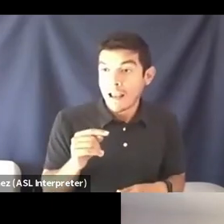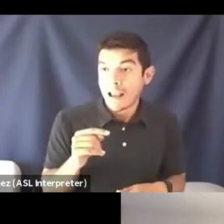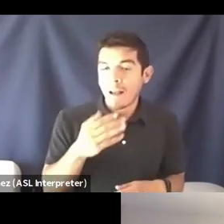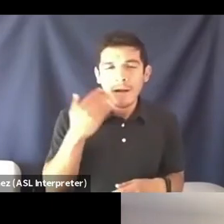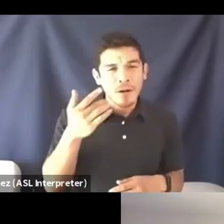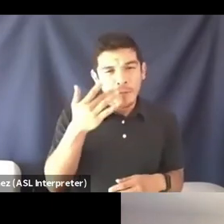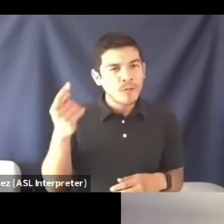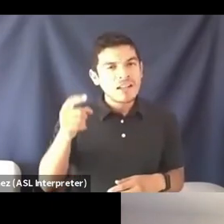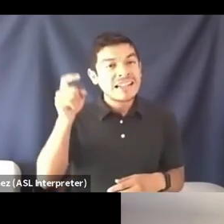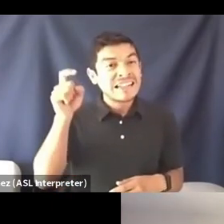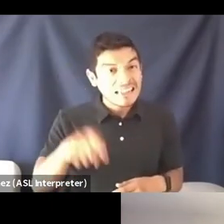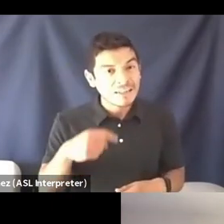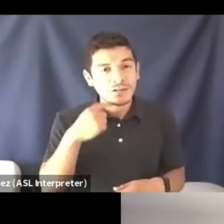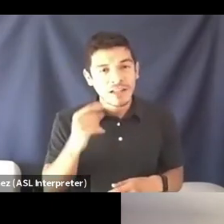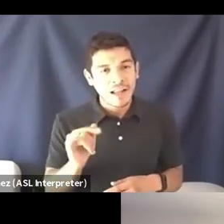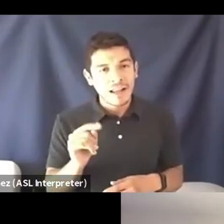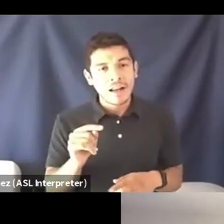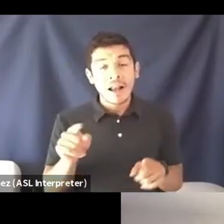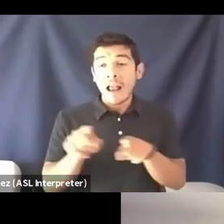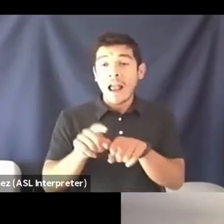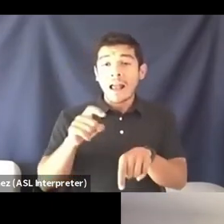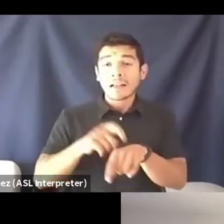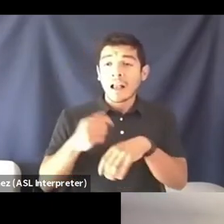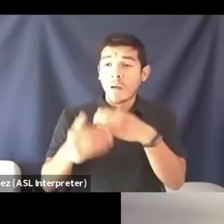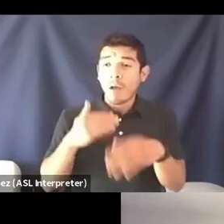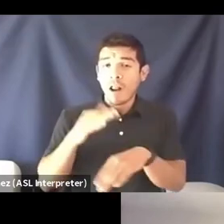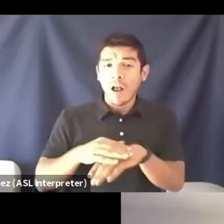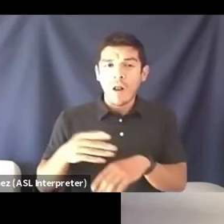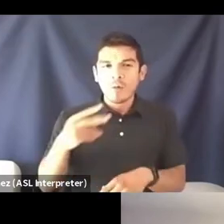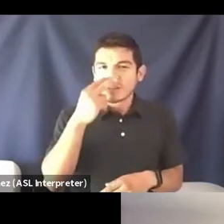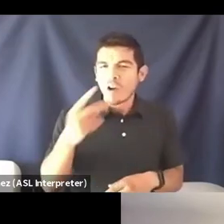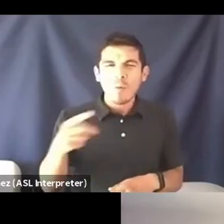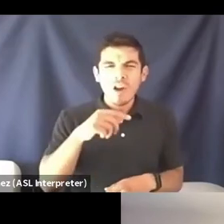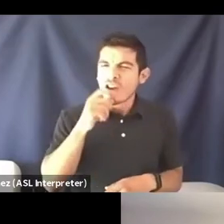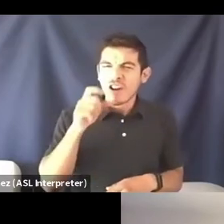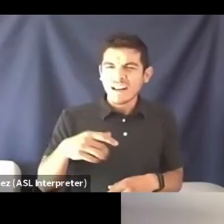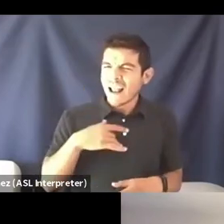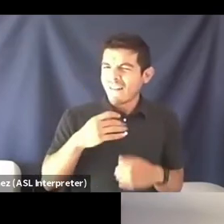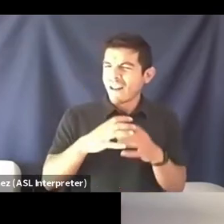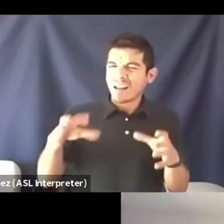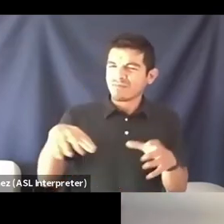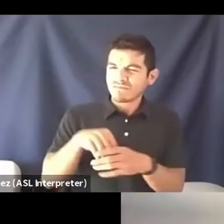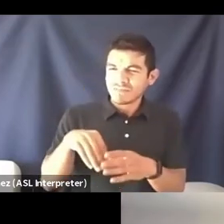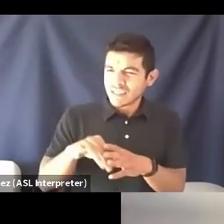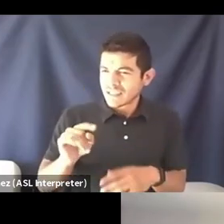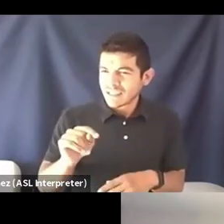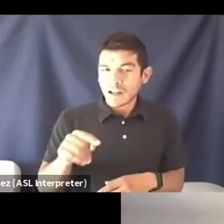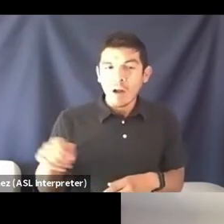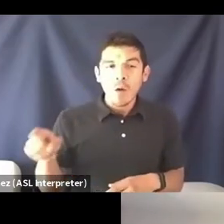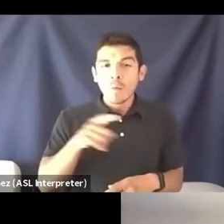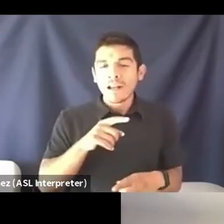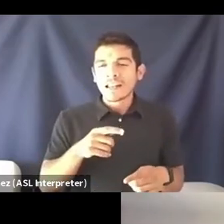But as time went on, we saw that we don't need to have all that in it. So we dialed that back a lot.